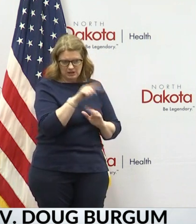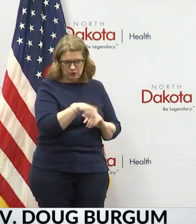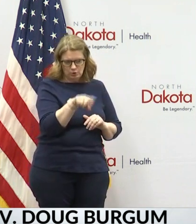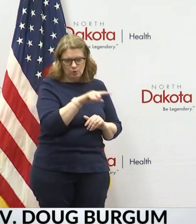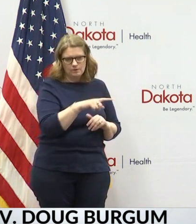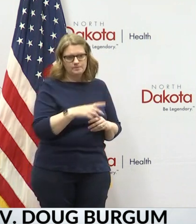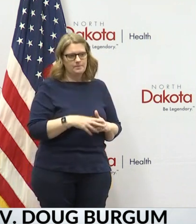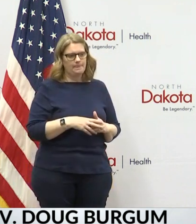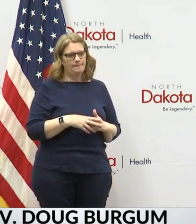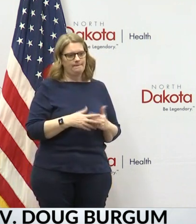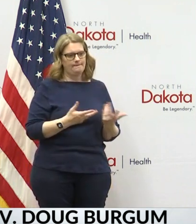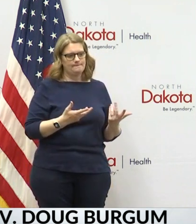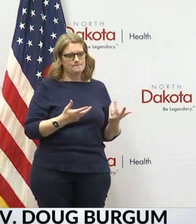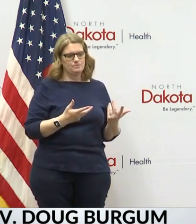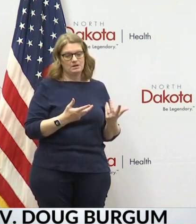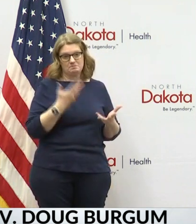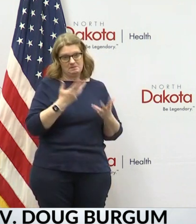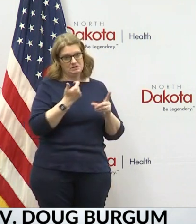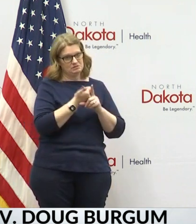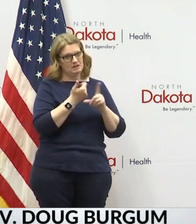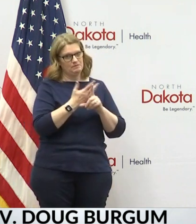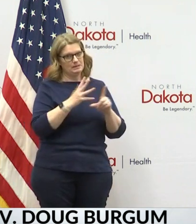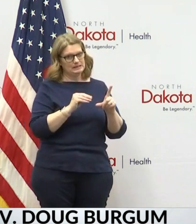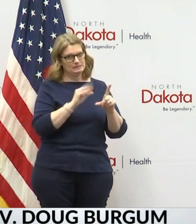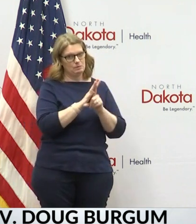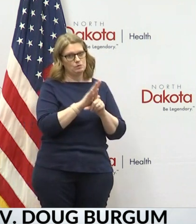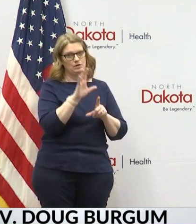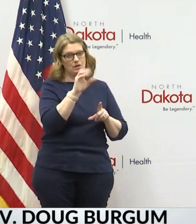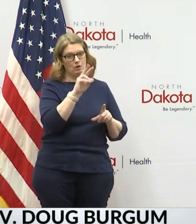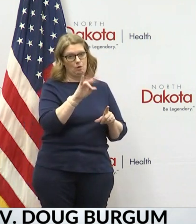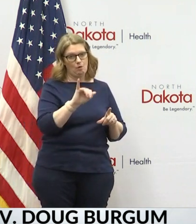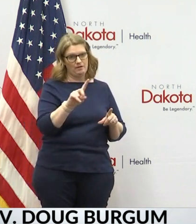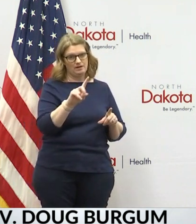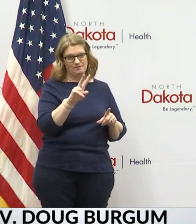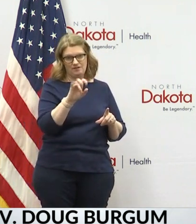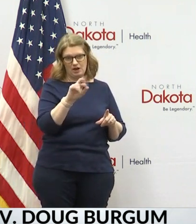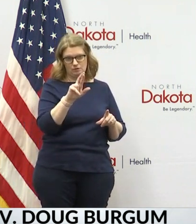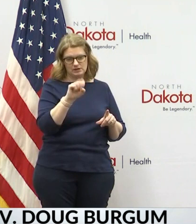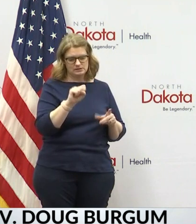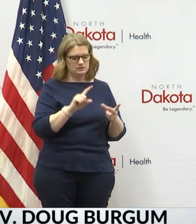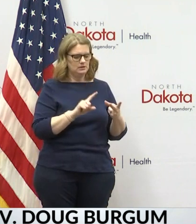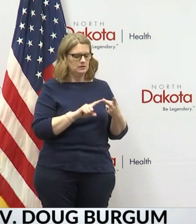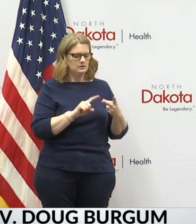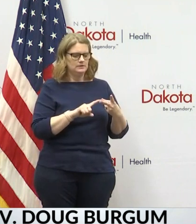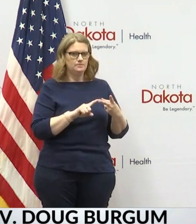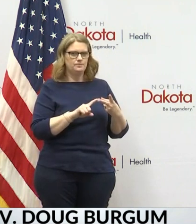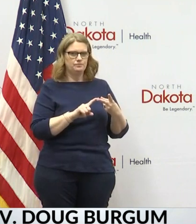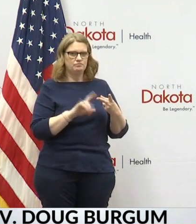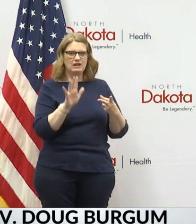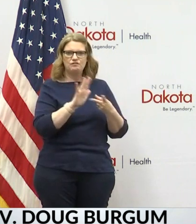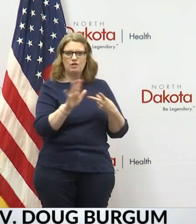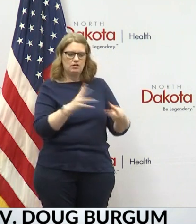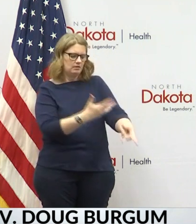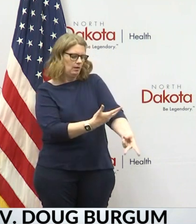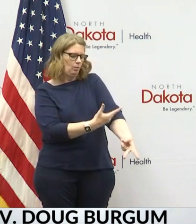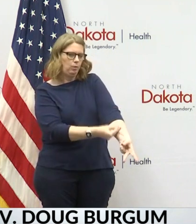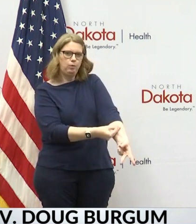IT'S LESS ACCURACY, BUT IT CAN TELL YOU WHETHER OR NOT ANTIBODIES MAY HAVE BEEN DEVELOPED BY YOU IN YOUR